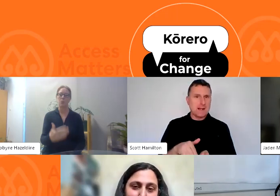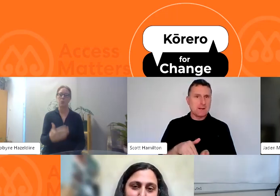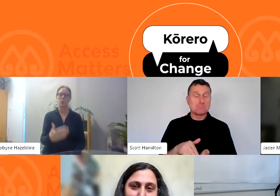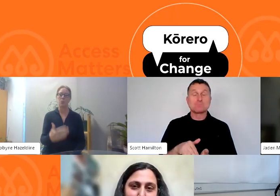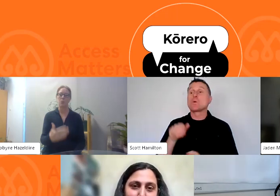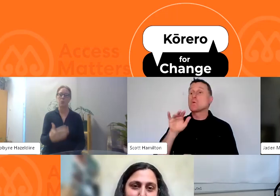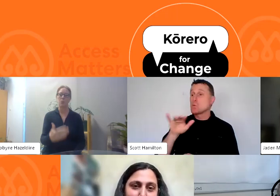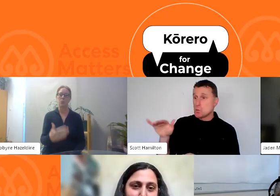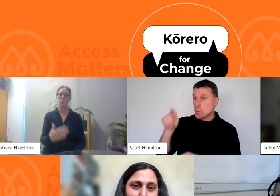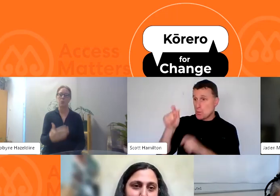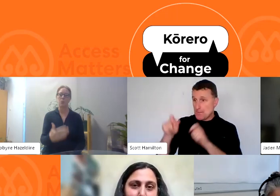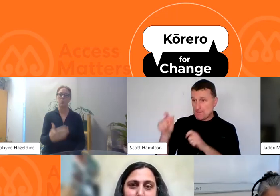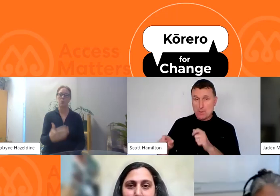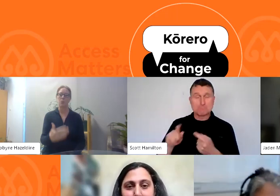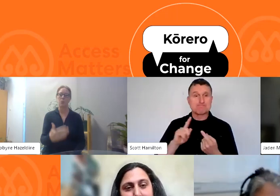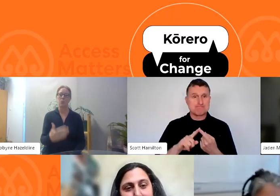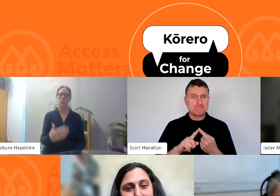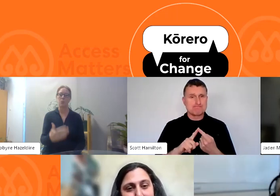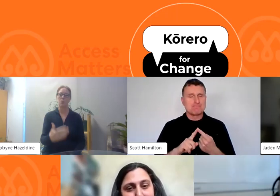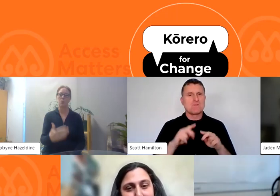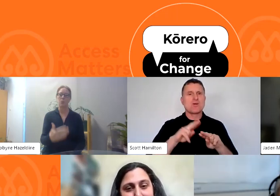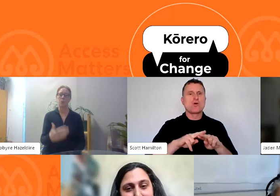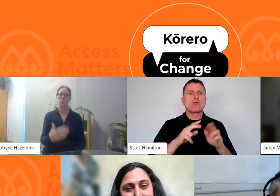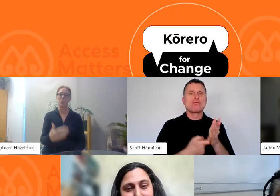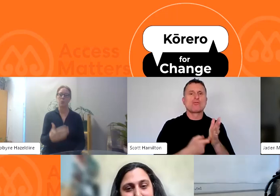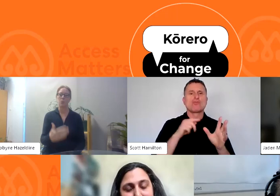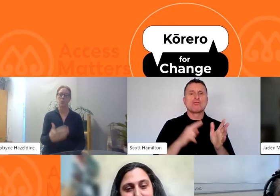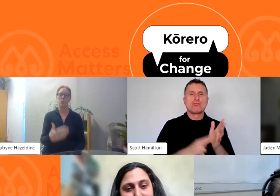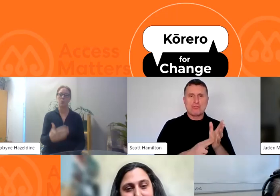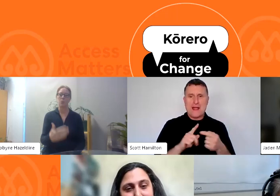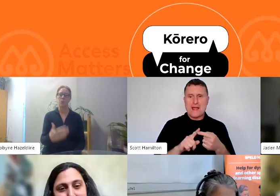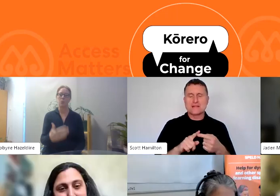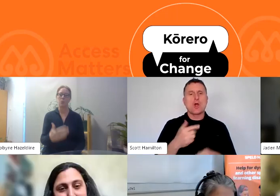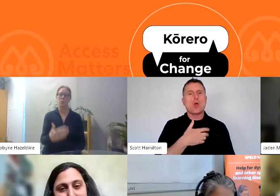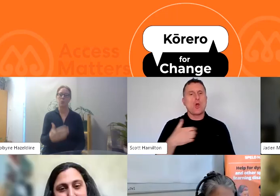first. Firstly we have Frian Wadia, an Early Intervention Specialist